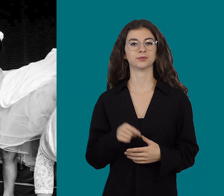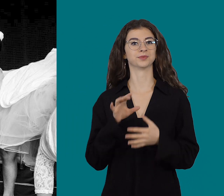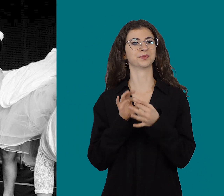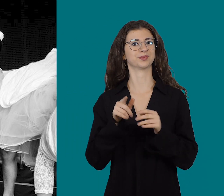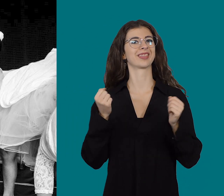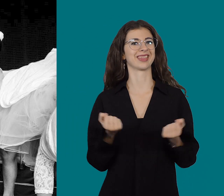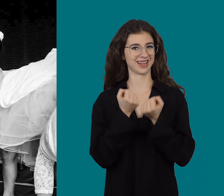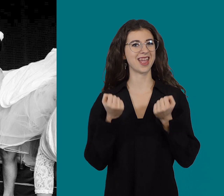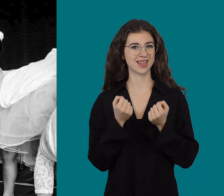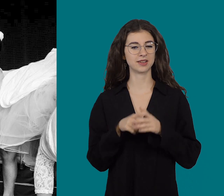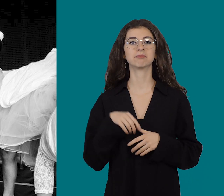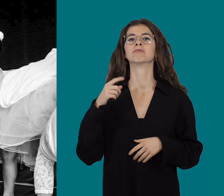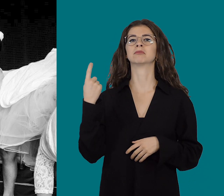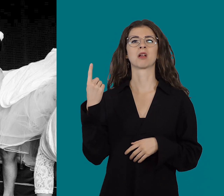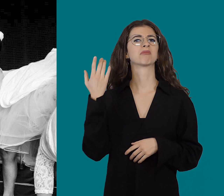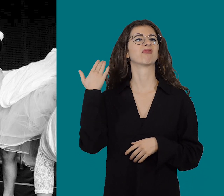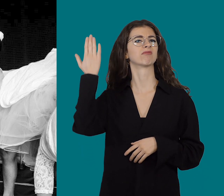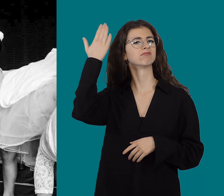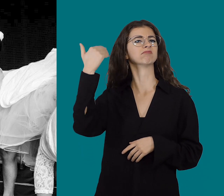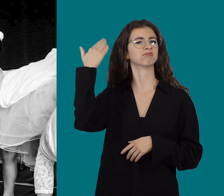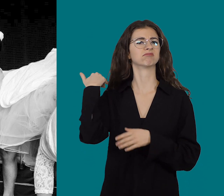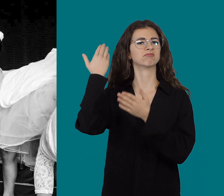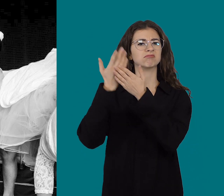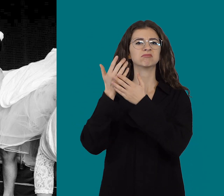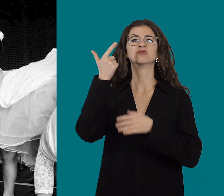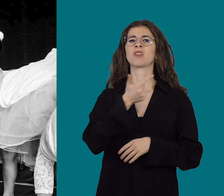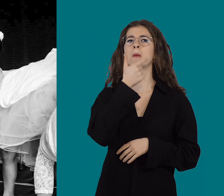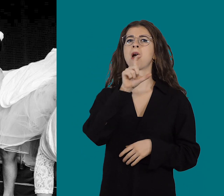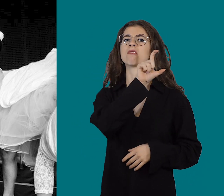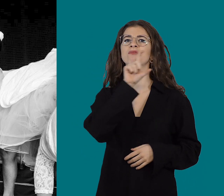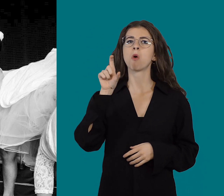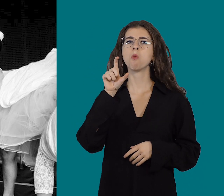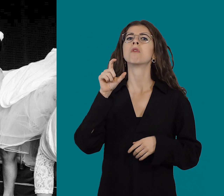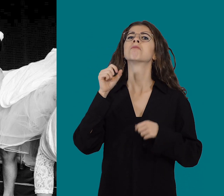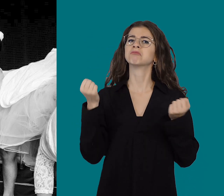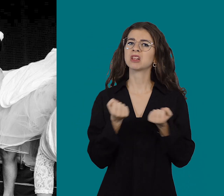About the training, in the past Gabriella used to train twice a week: